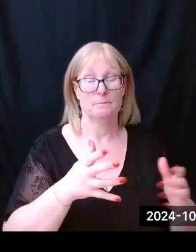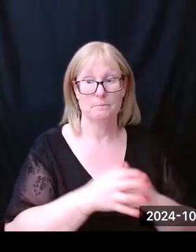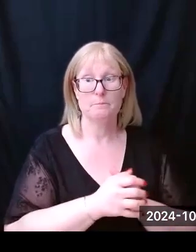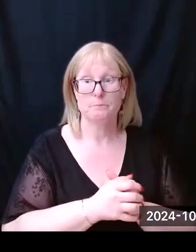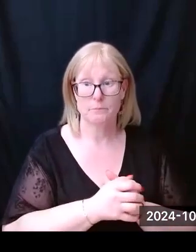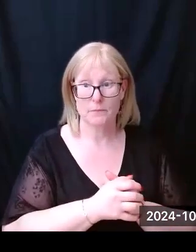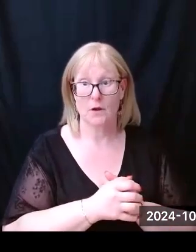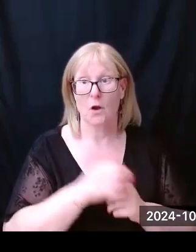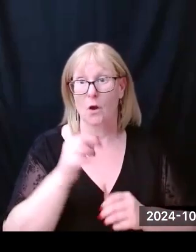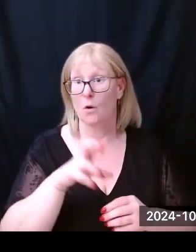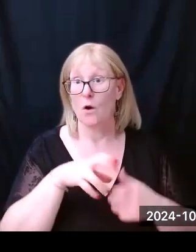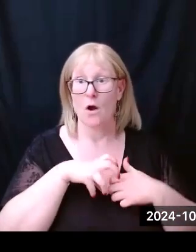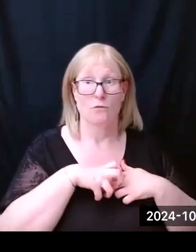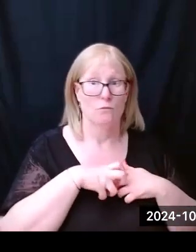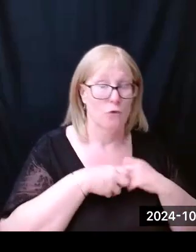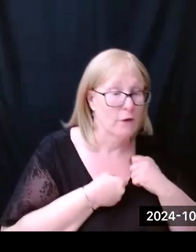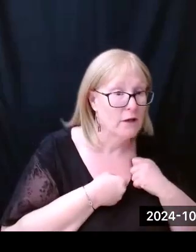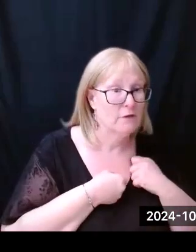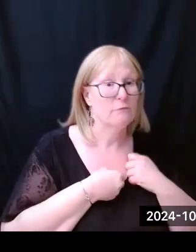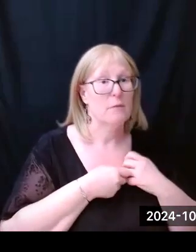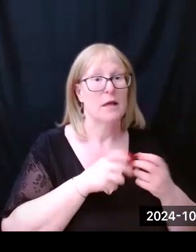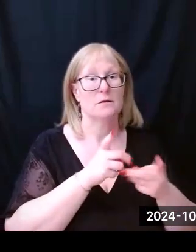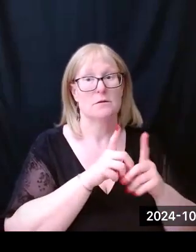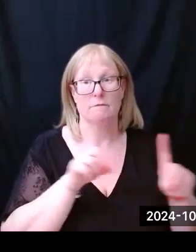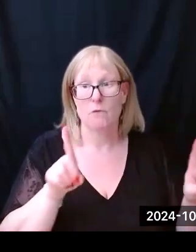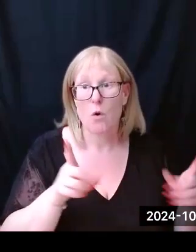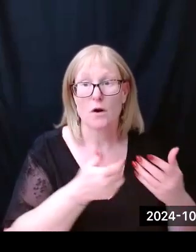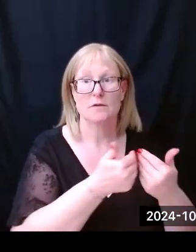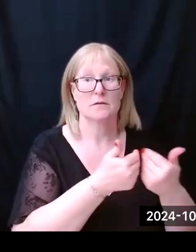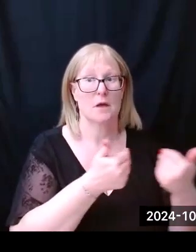bereavement, divorce, separation, other things going on,